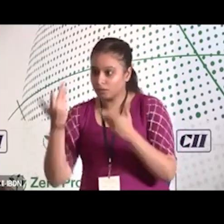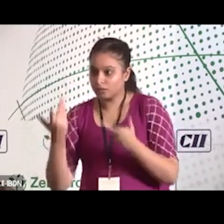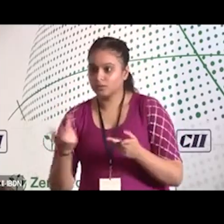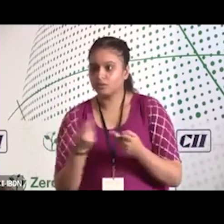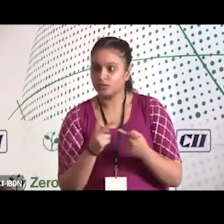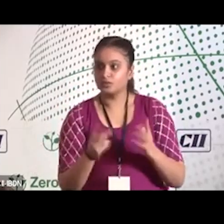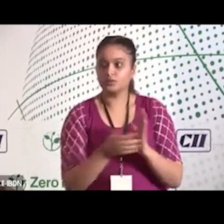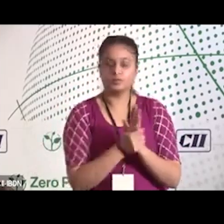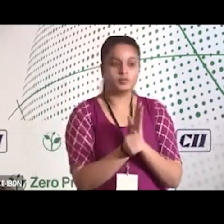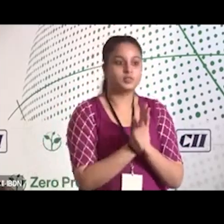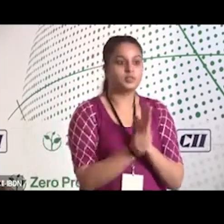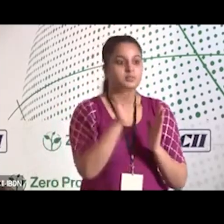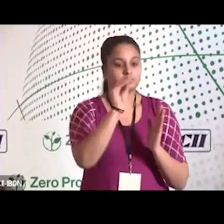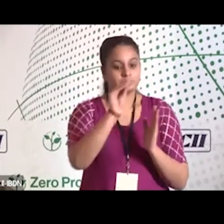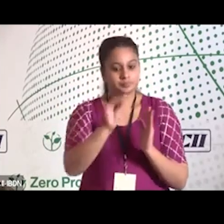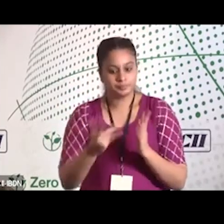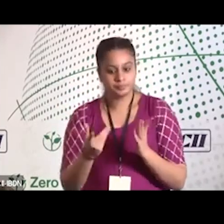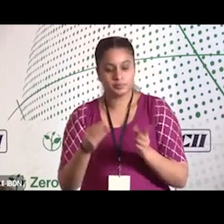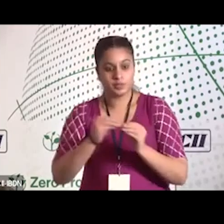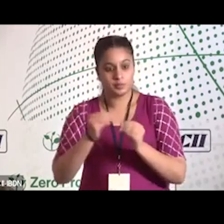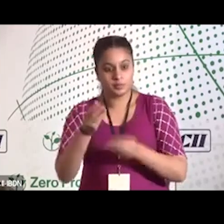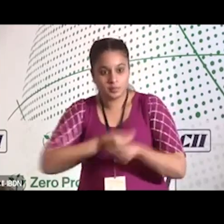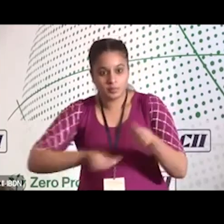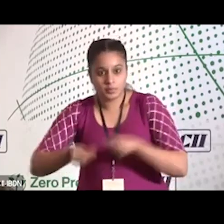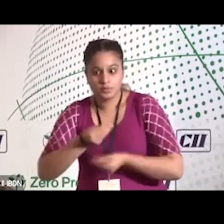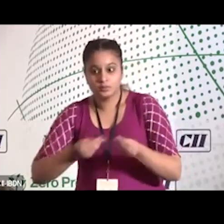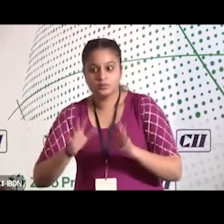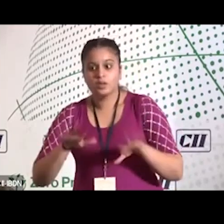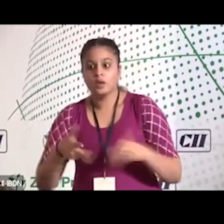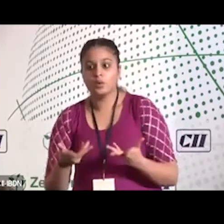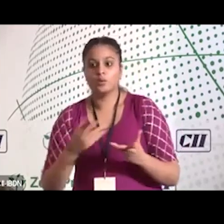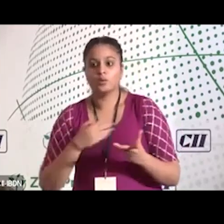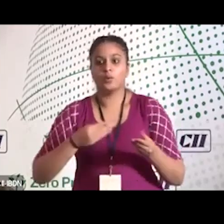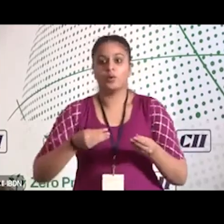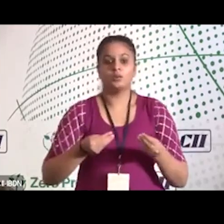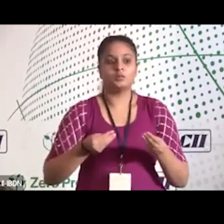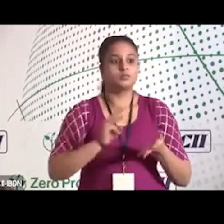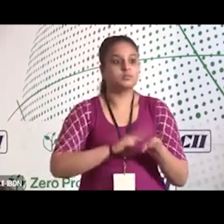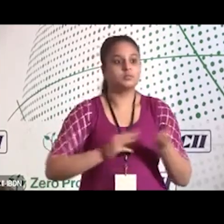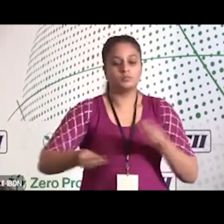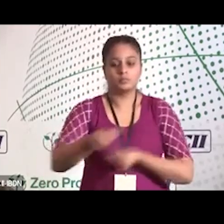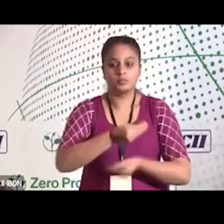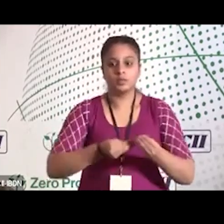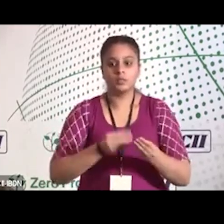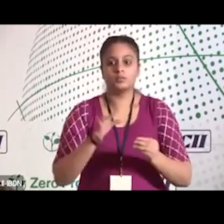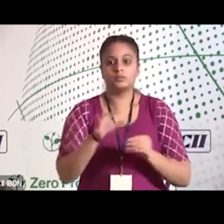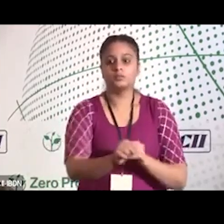the skills that I mentioned, developing a business plan, how to approach the market, marketing your products